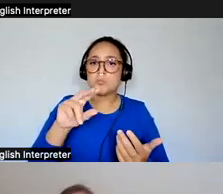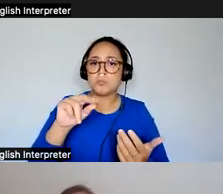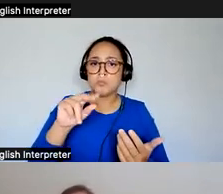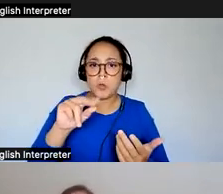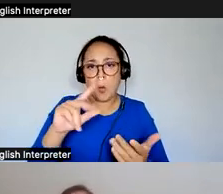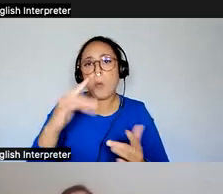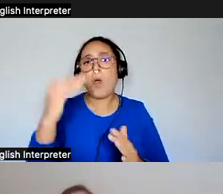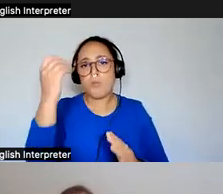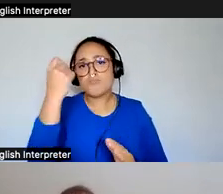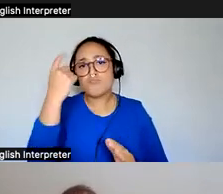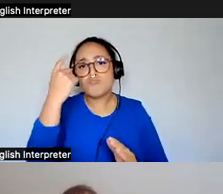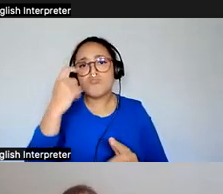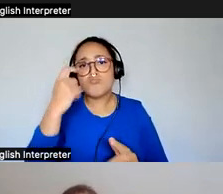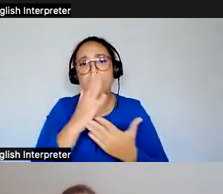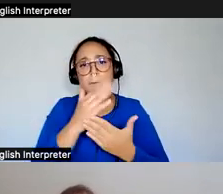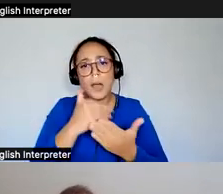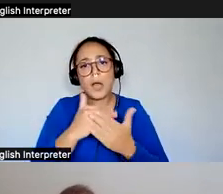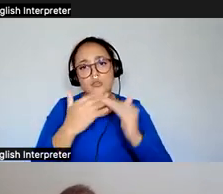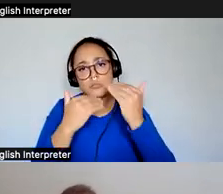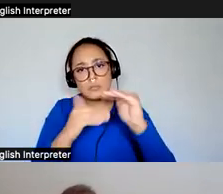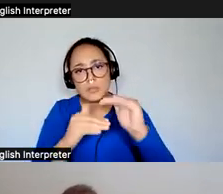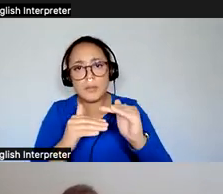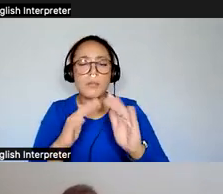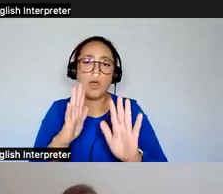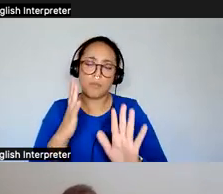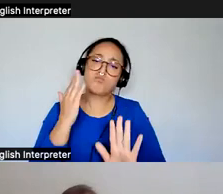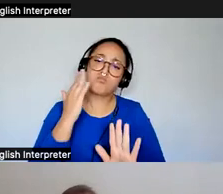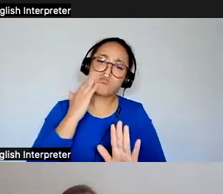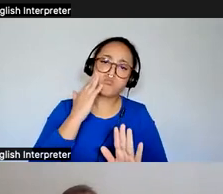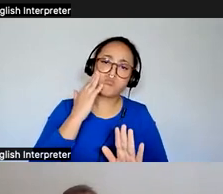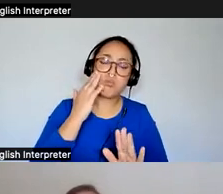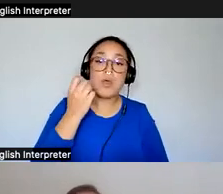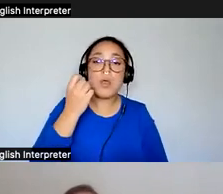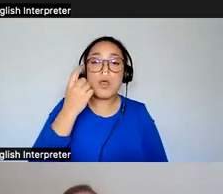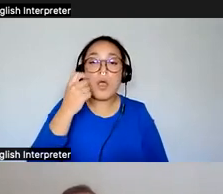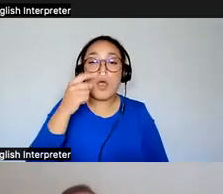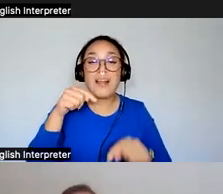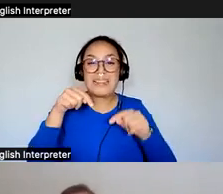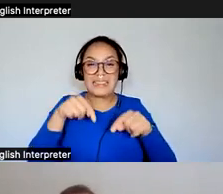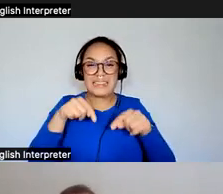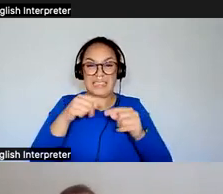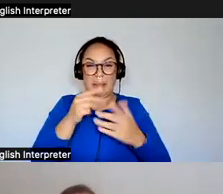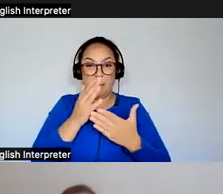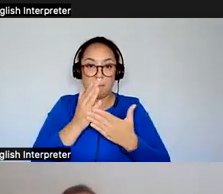However, the budget of this grant is designed in such a way or like I should say amount